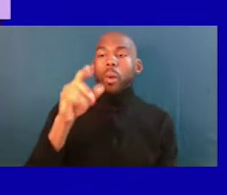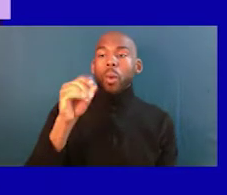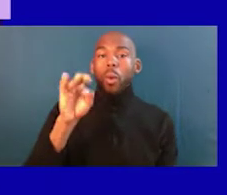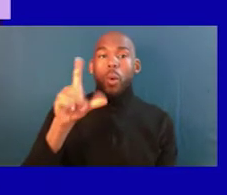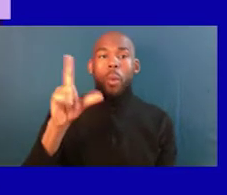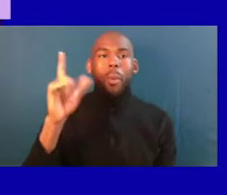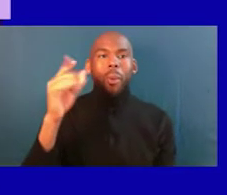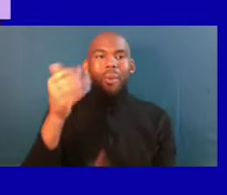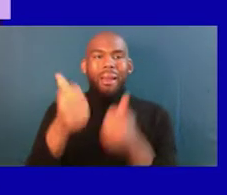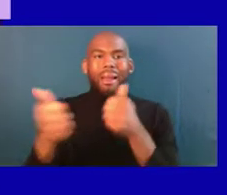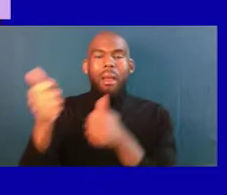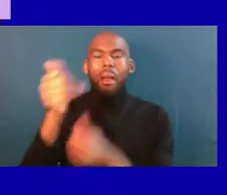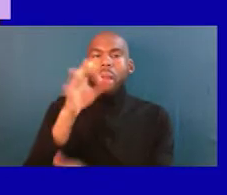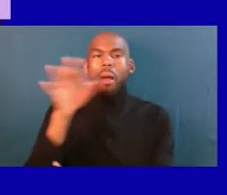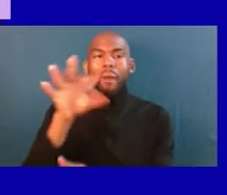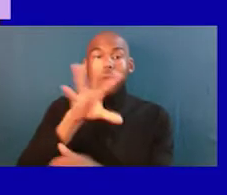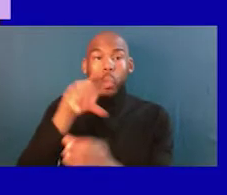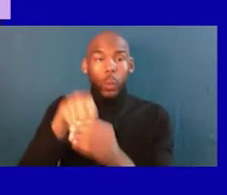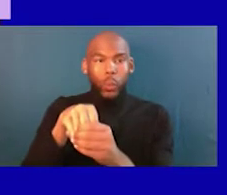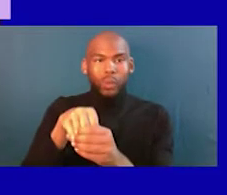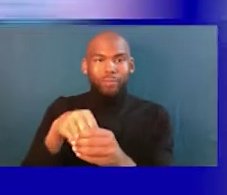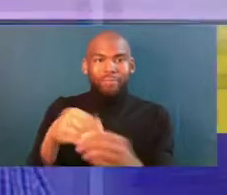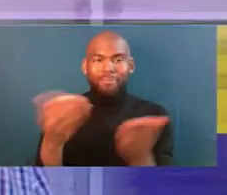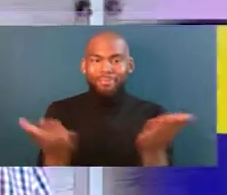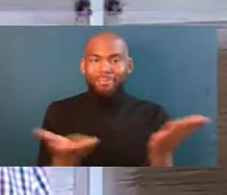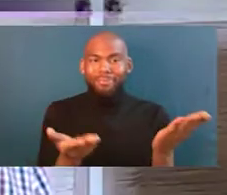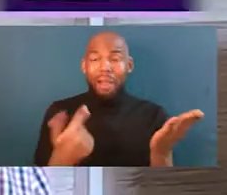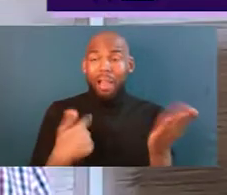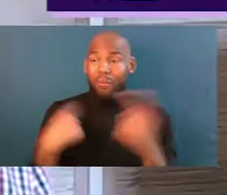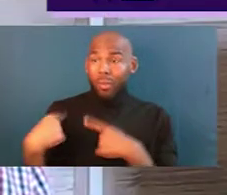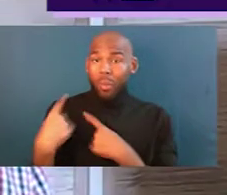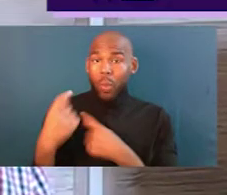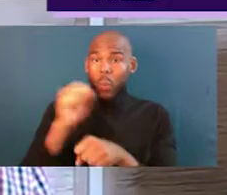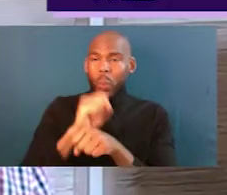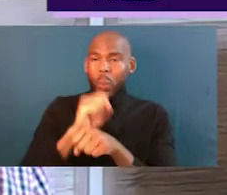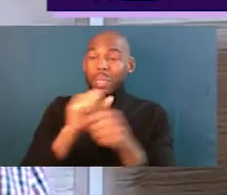corporate social responsibility for Atos. >> I've been working in the field of assistive